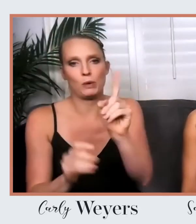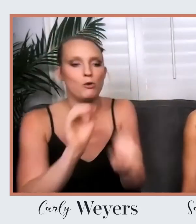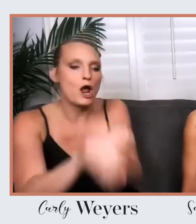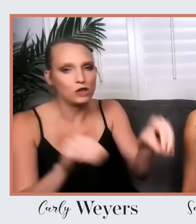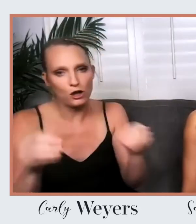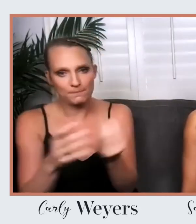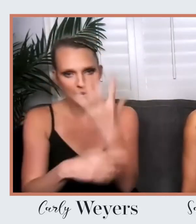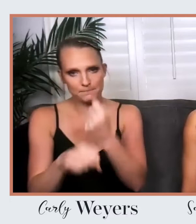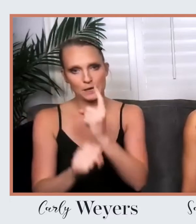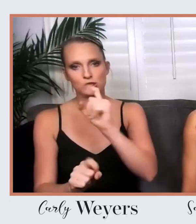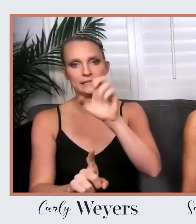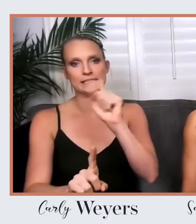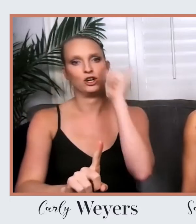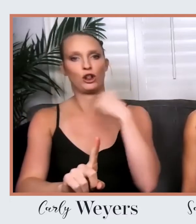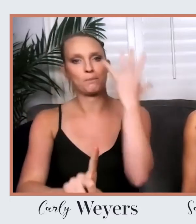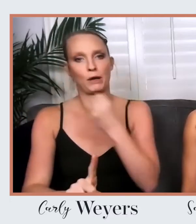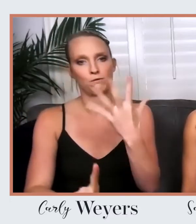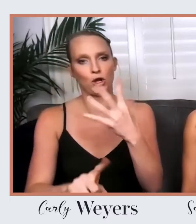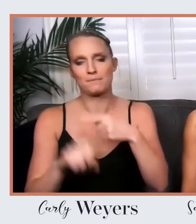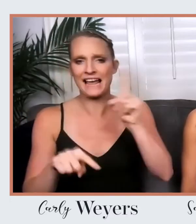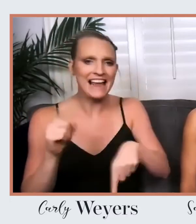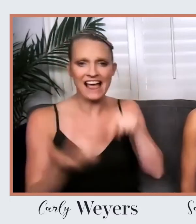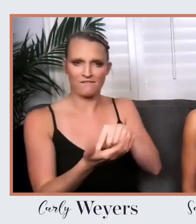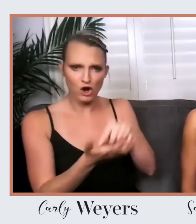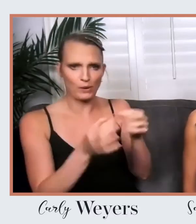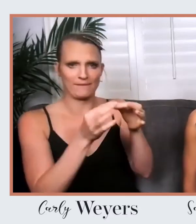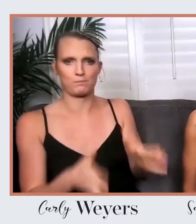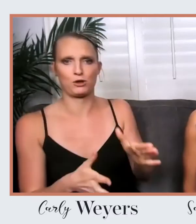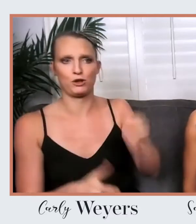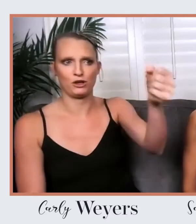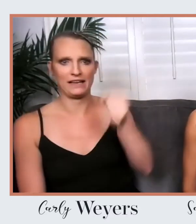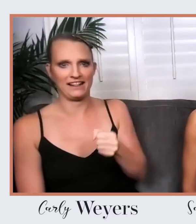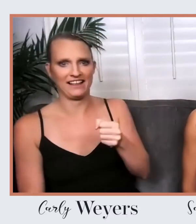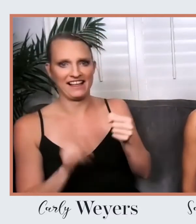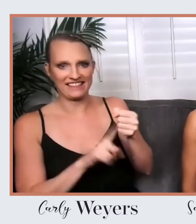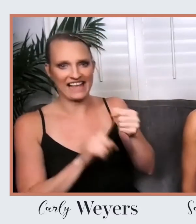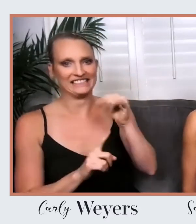a planter to make sure the set looks beautiful, but yet they can not afford an interpreter,